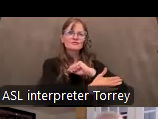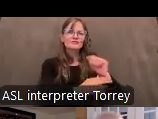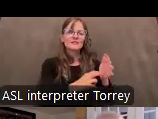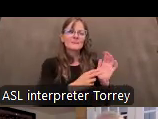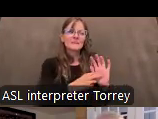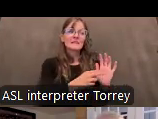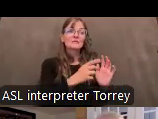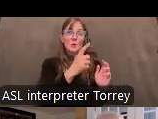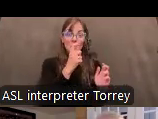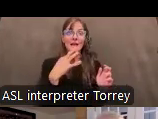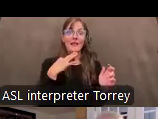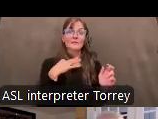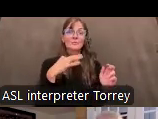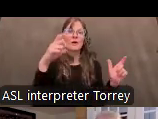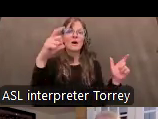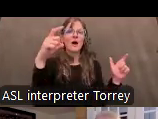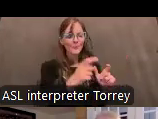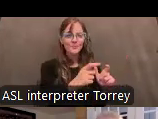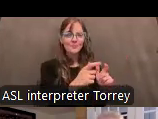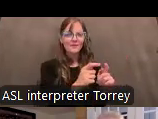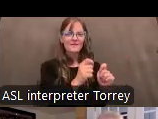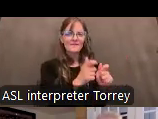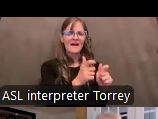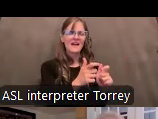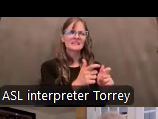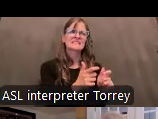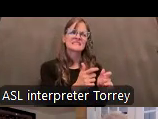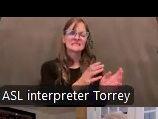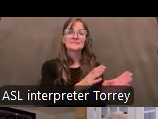But this program, CDCP now is available in Spanish